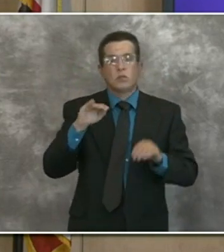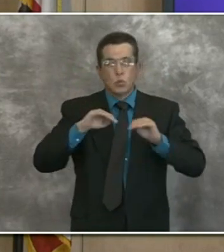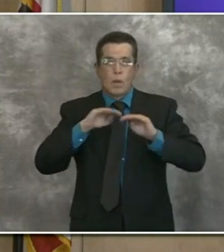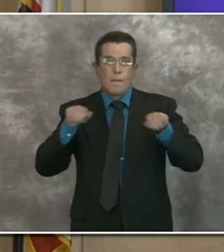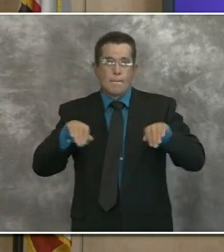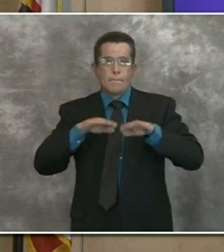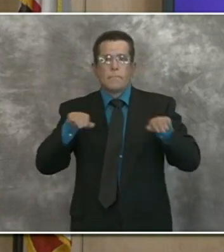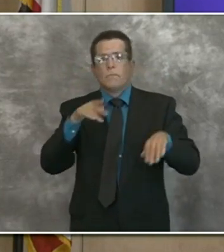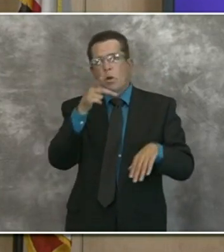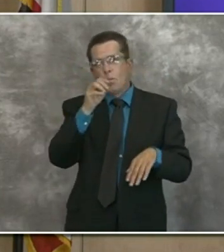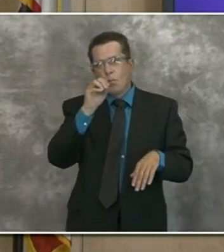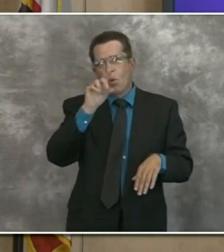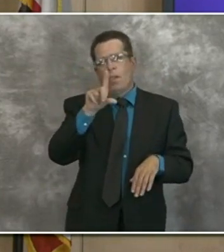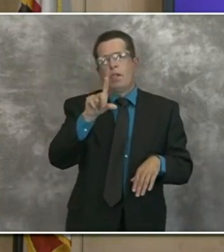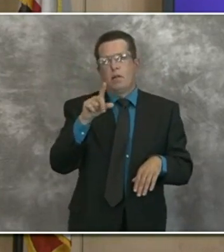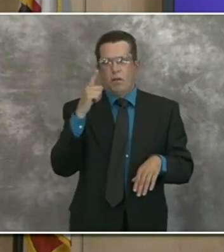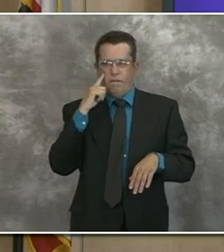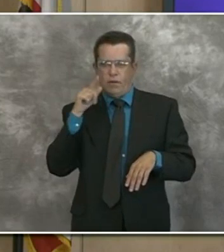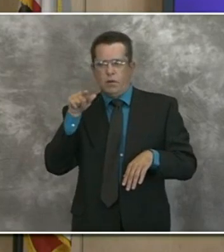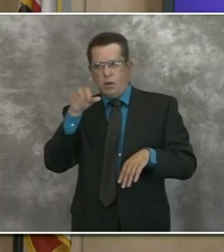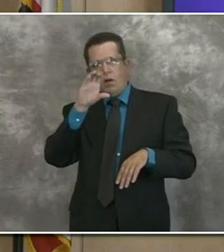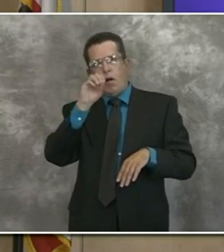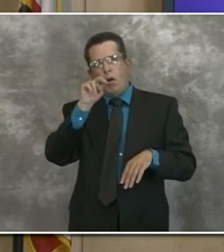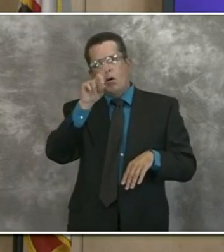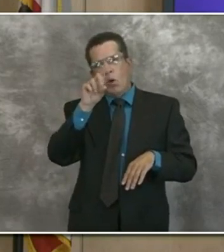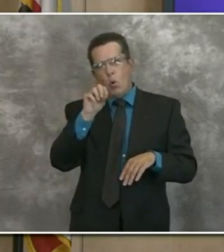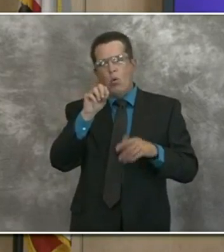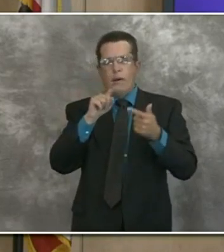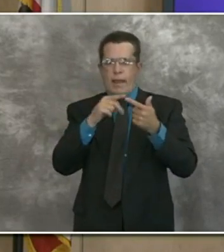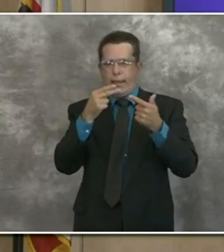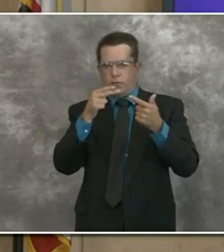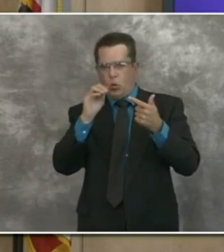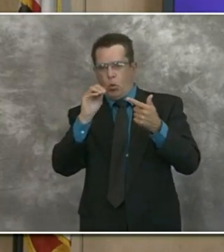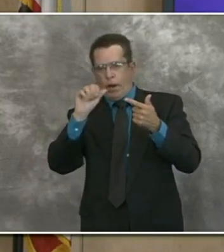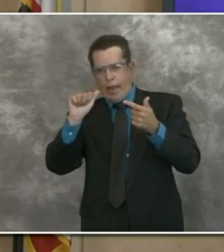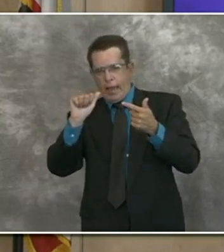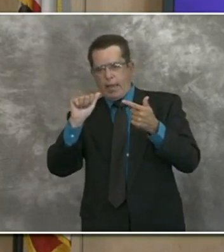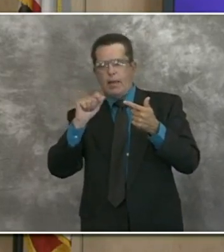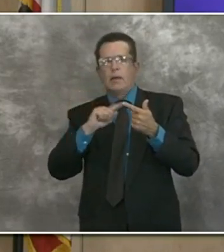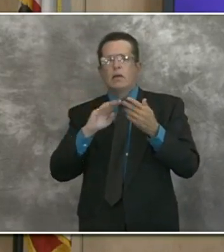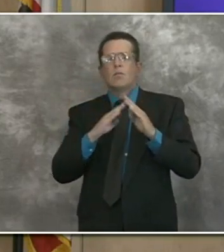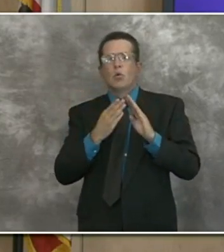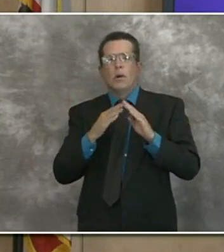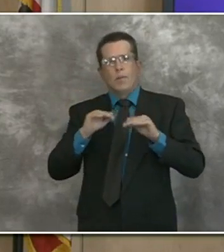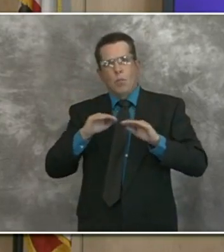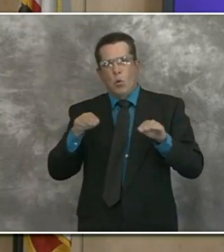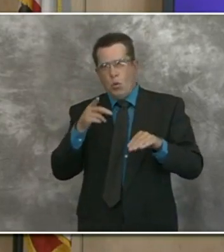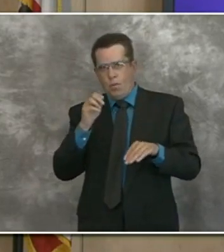REOPENING PLAN TO USE THE STATE GUIDANCE. GYM AND FITNESS FACILITIES INCLUDED IN THAT OUR SWIMMING POOLS IS ARE